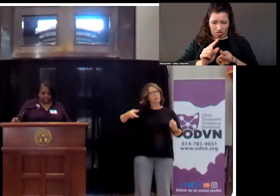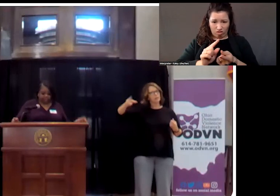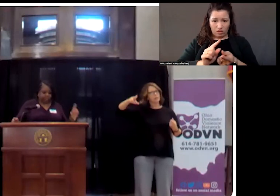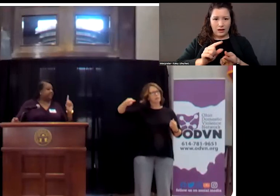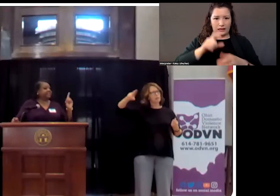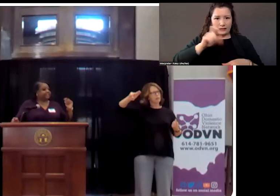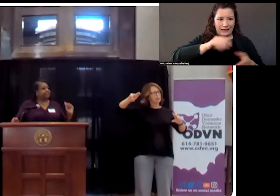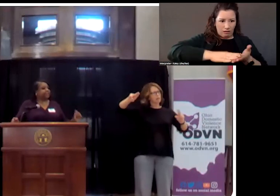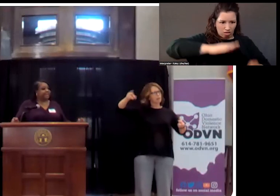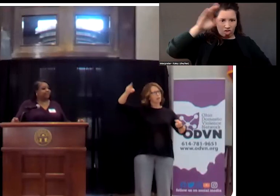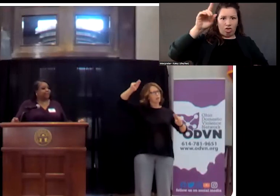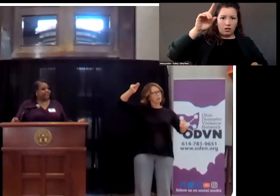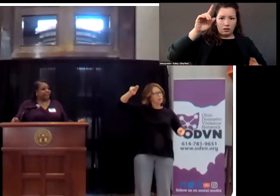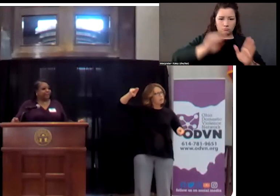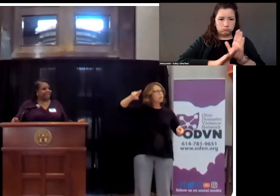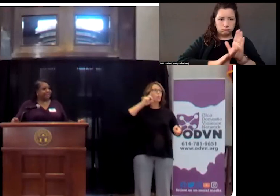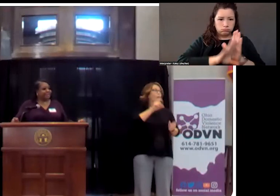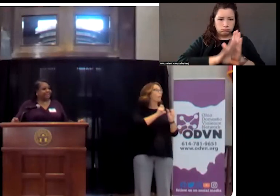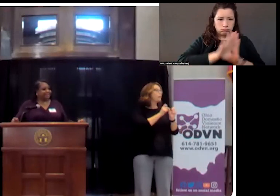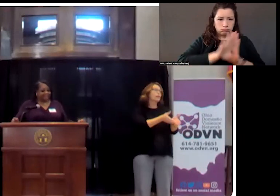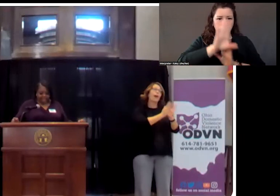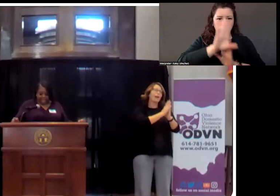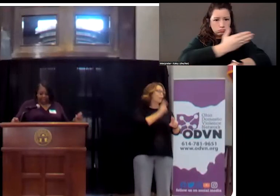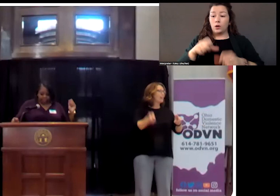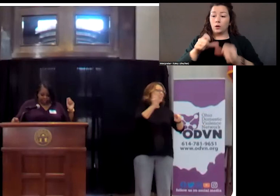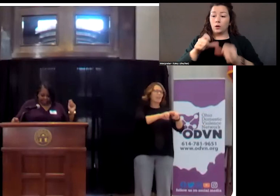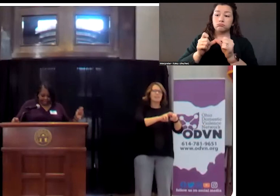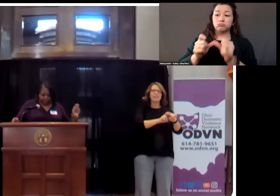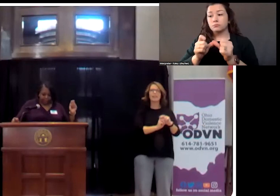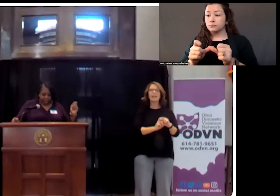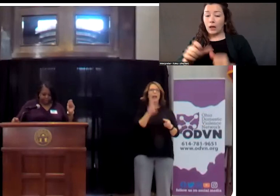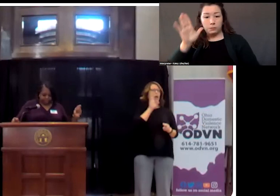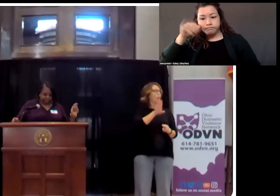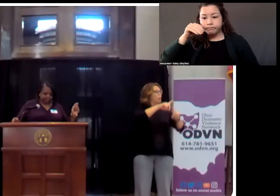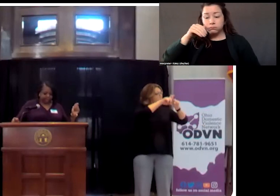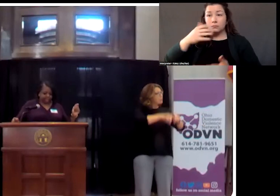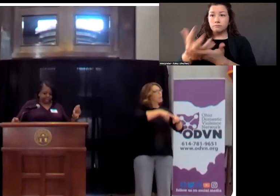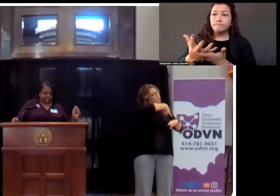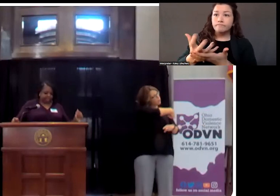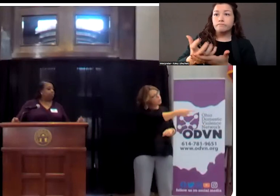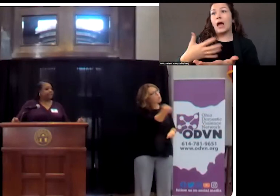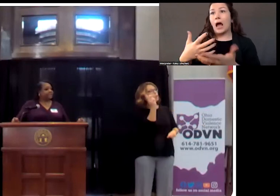We will continue to ask for an increase and we will count on you to support us.